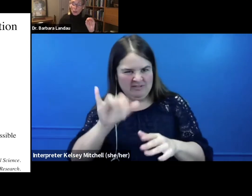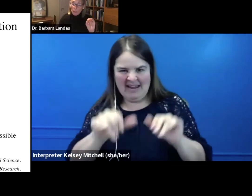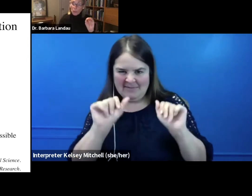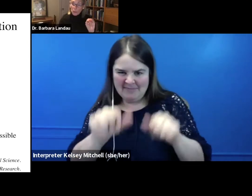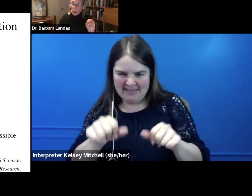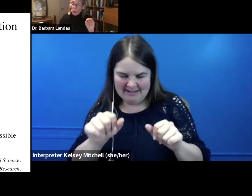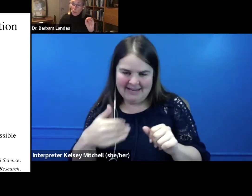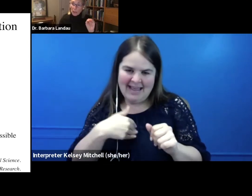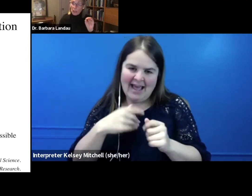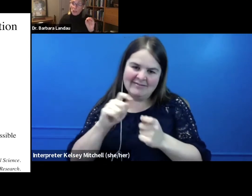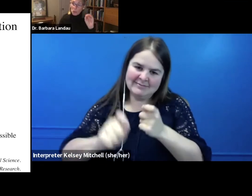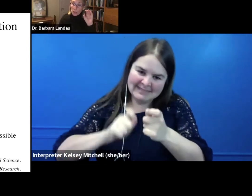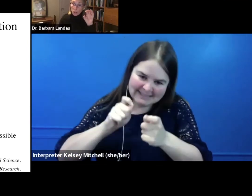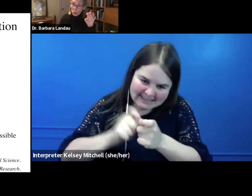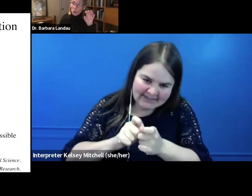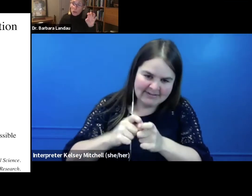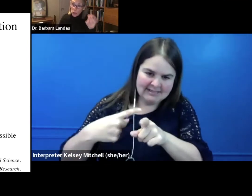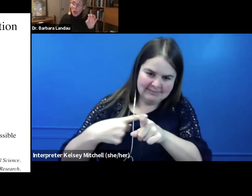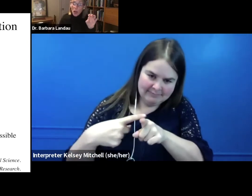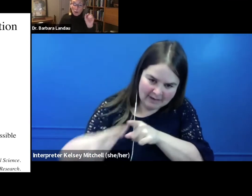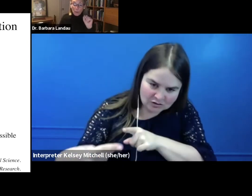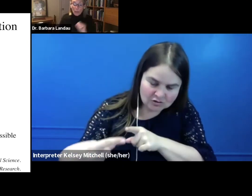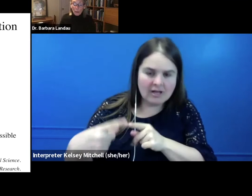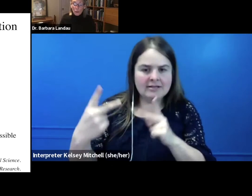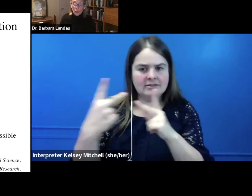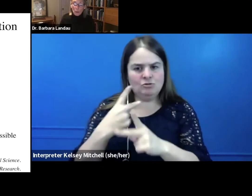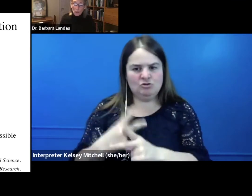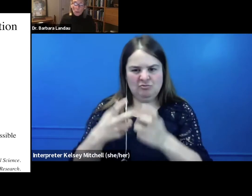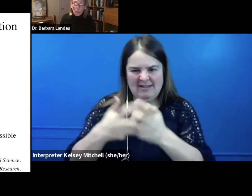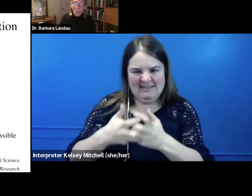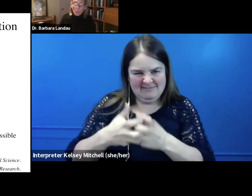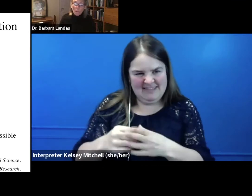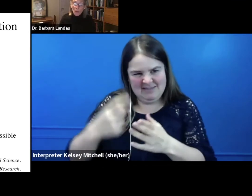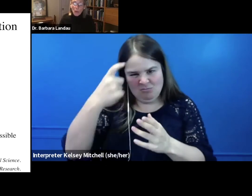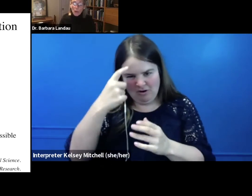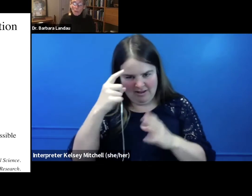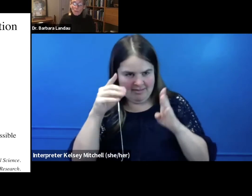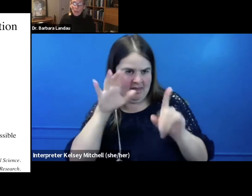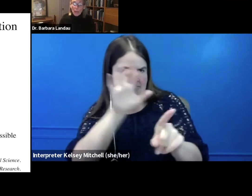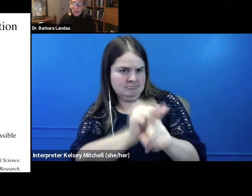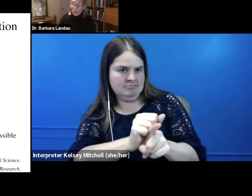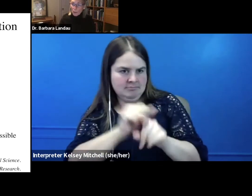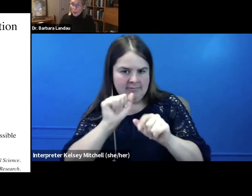computational mechanisms that do the job